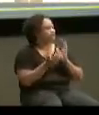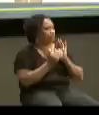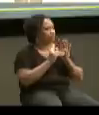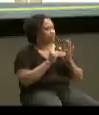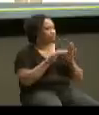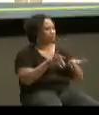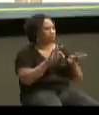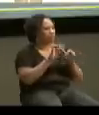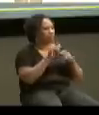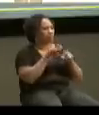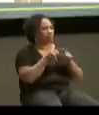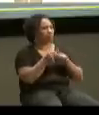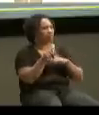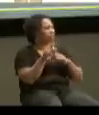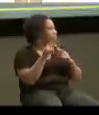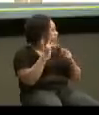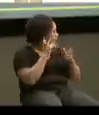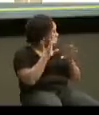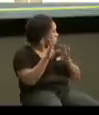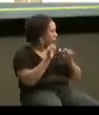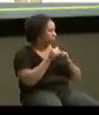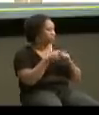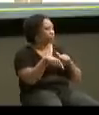AGAIN, THIS IS SOMETHING THAT JUST LIKE THE CONVERSATION WITH